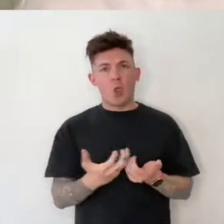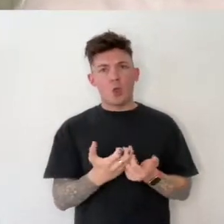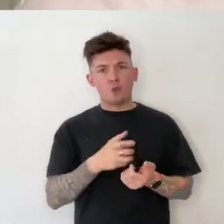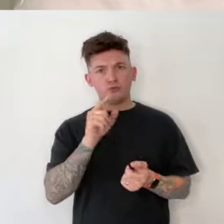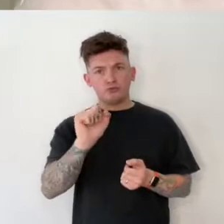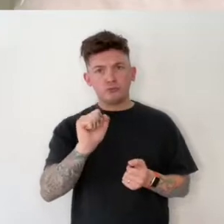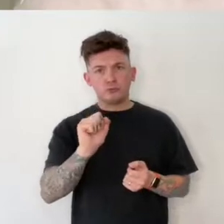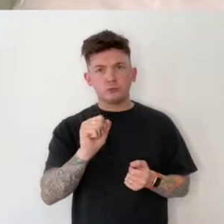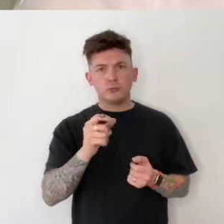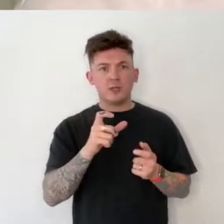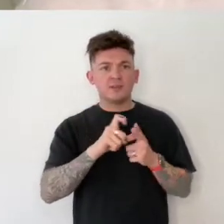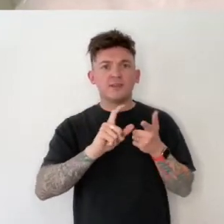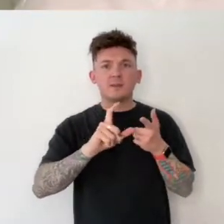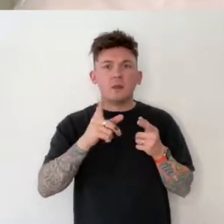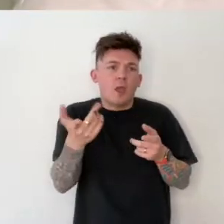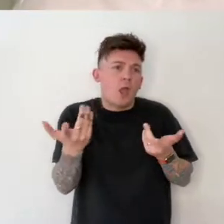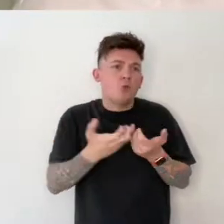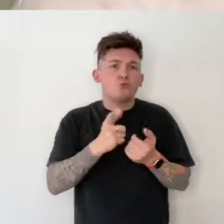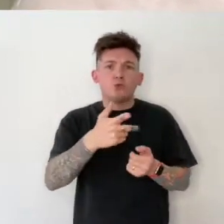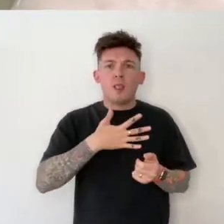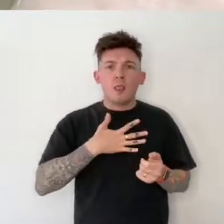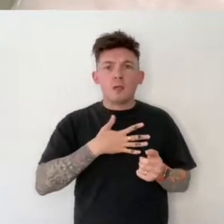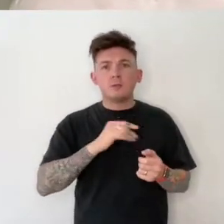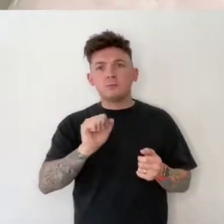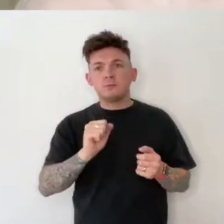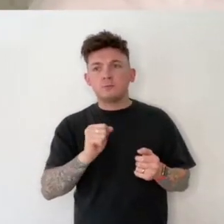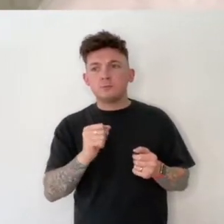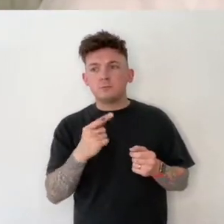your pronouns? yeah and you think that that's something that is okay to ask that people